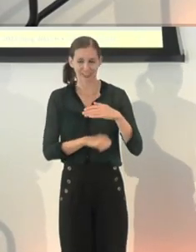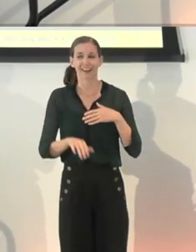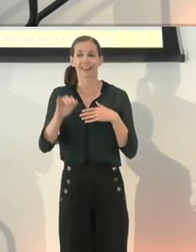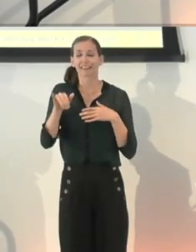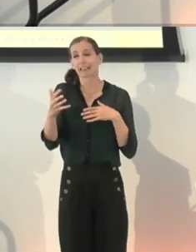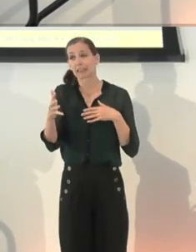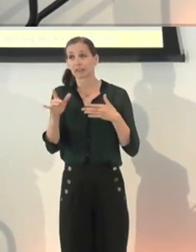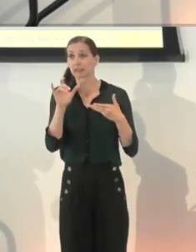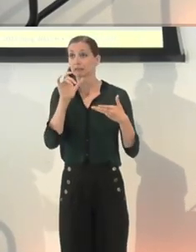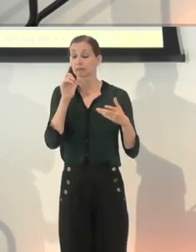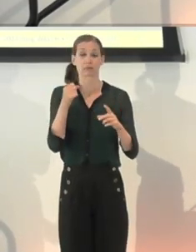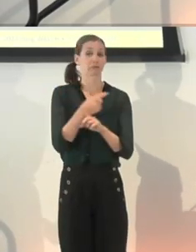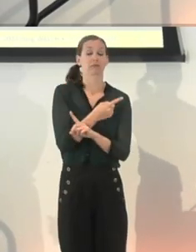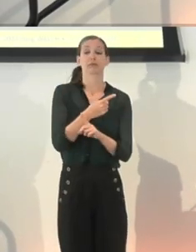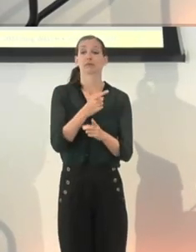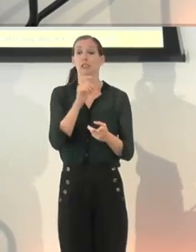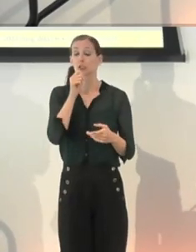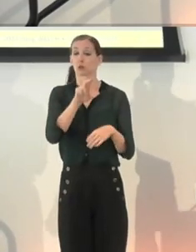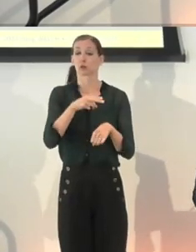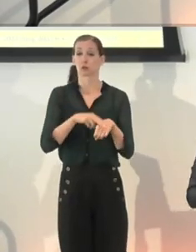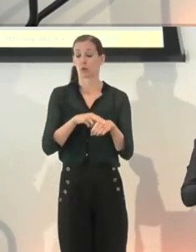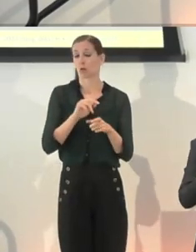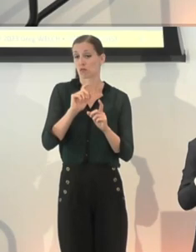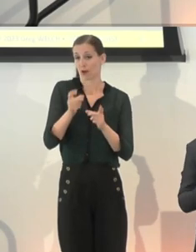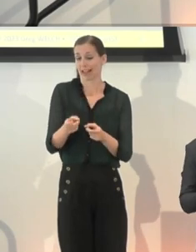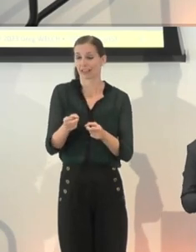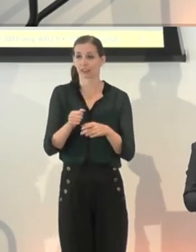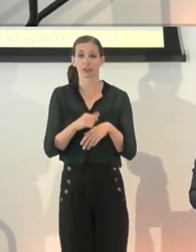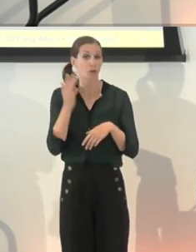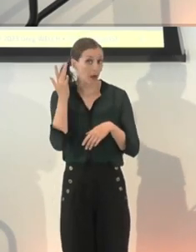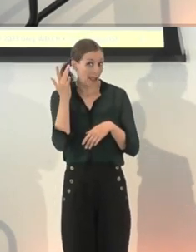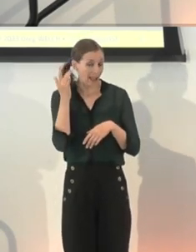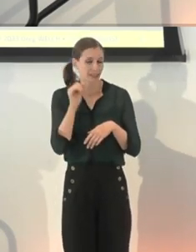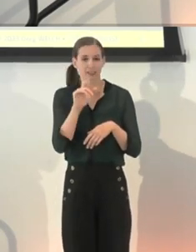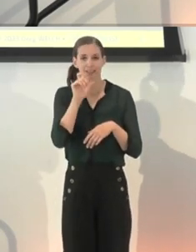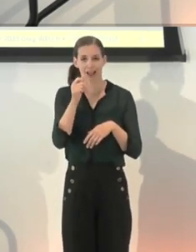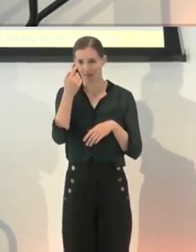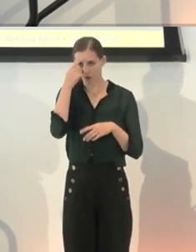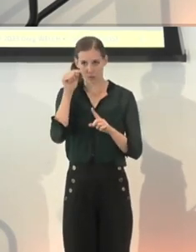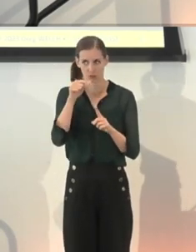about grants from a national scientist foundation because it is not for research per se, not money